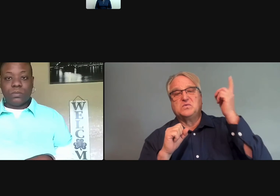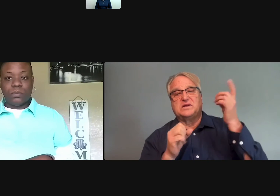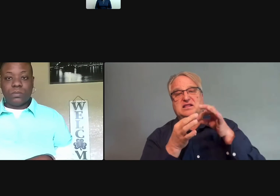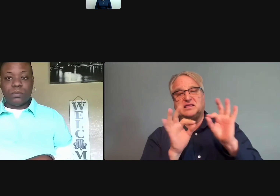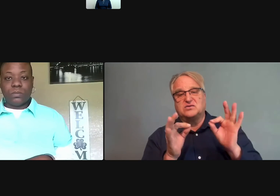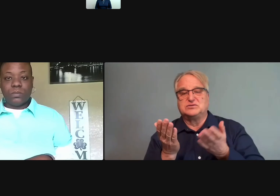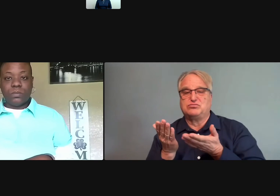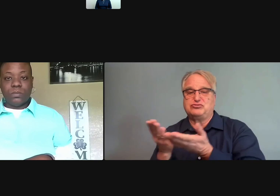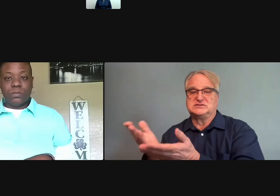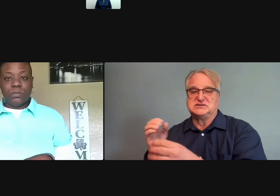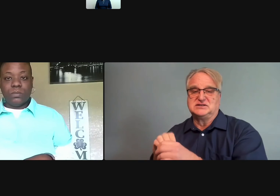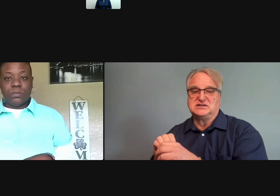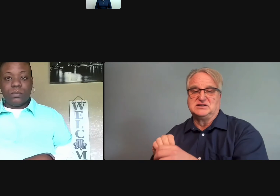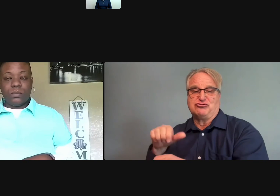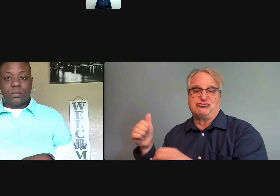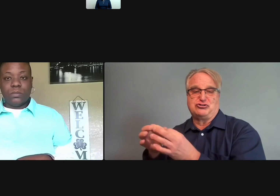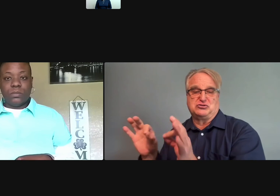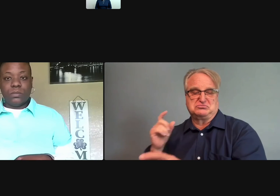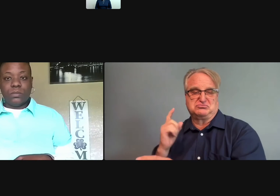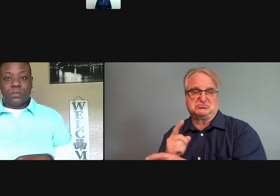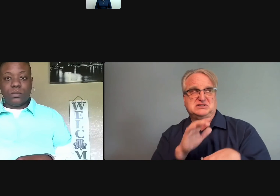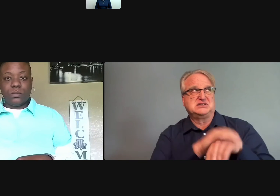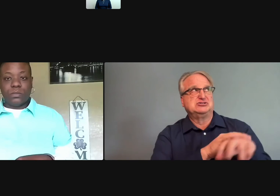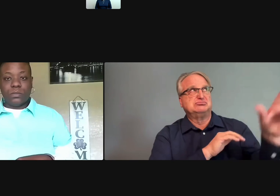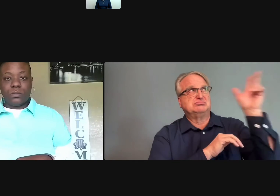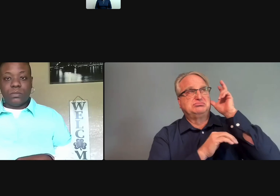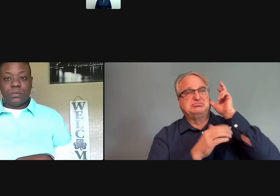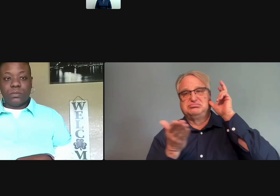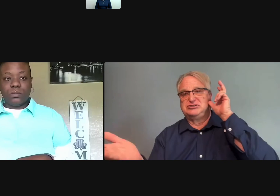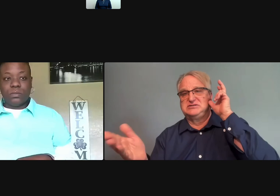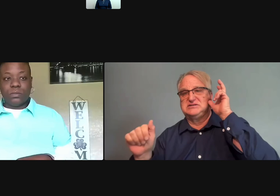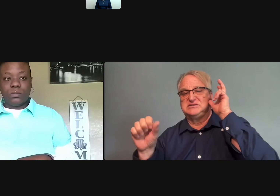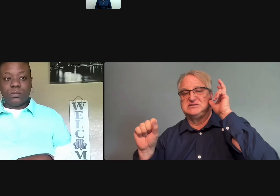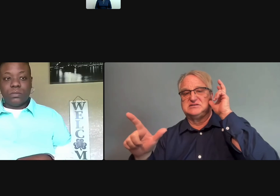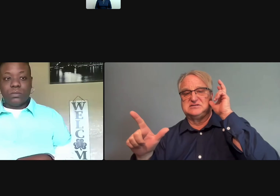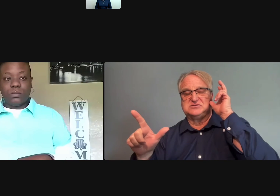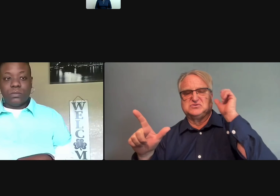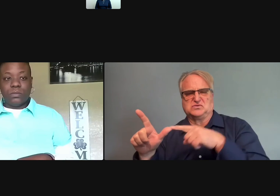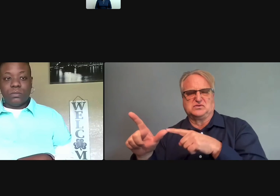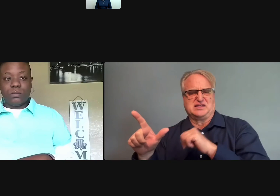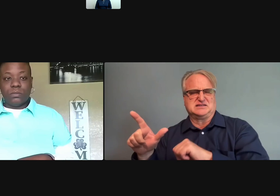Of course, interpreting means bringing it into another language, in this case, ASL. But if they're actually achieving that,